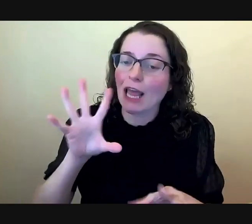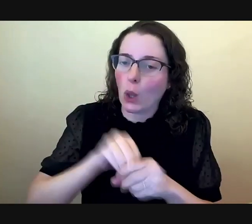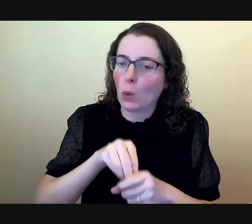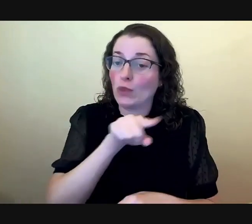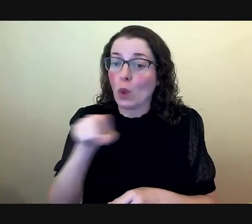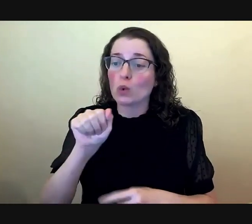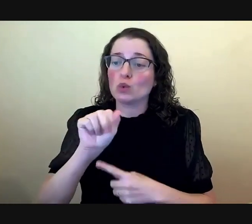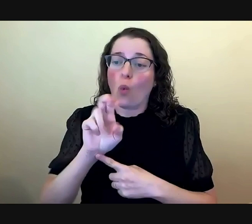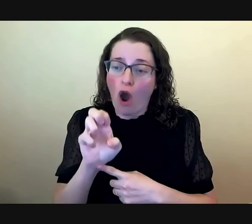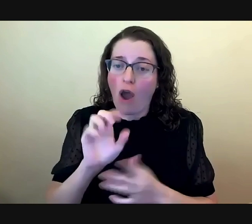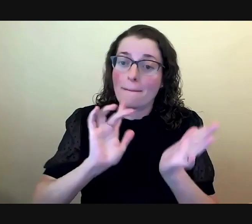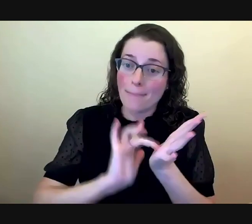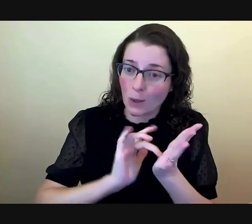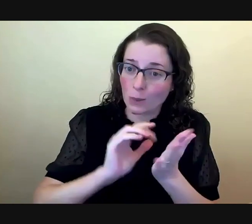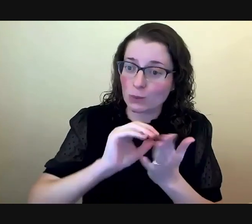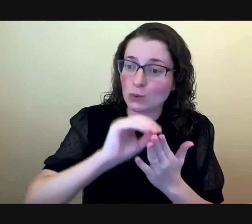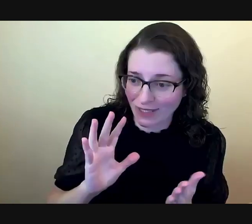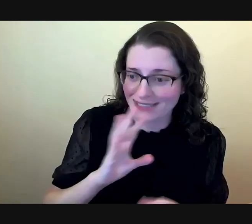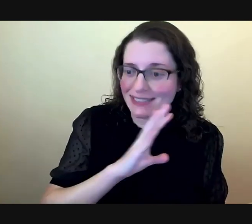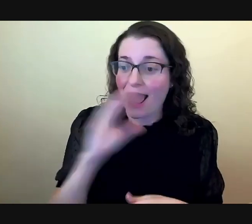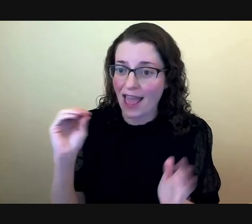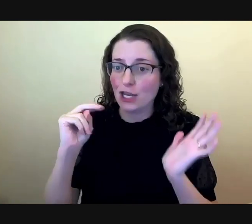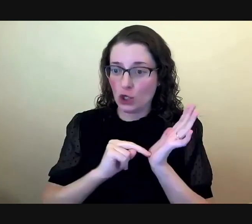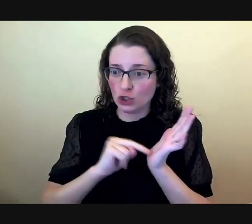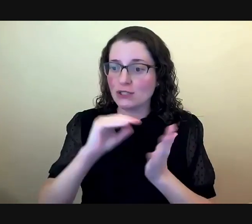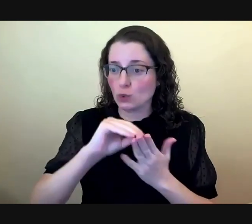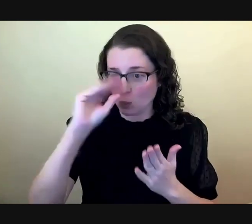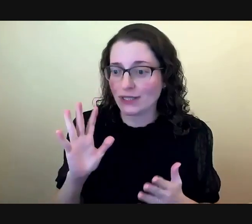Deaf students, those included with medical students,